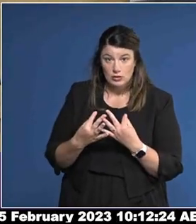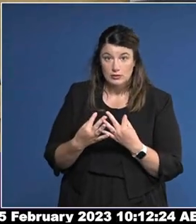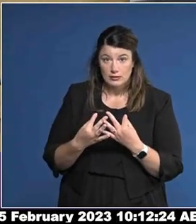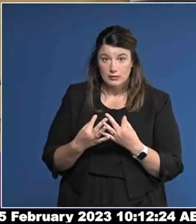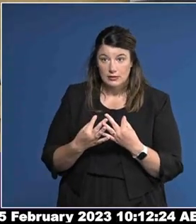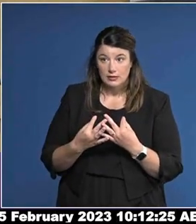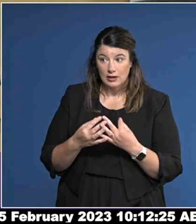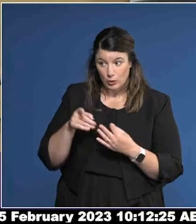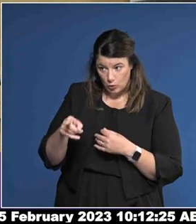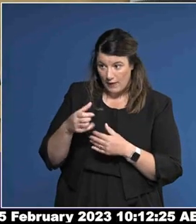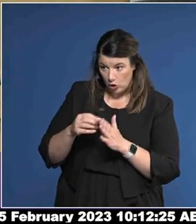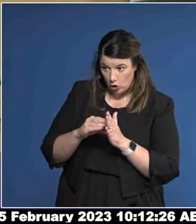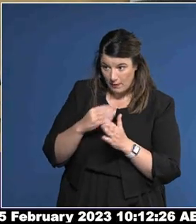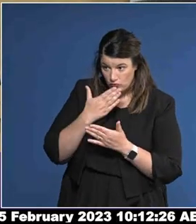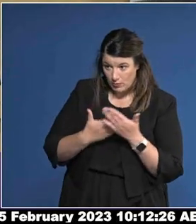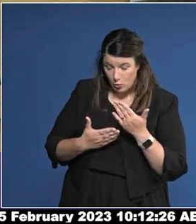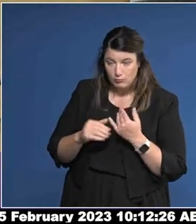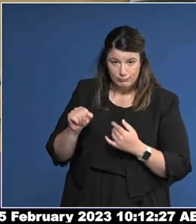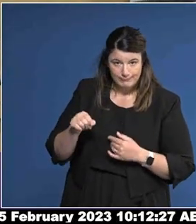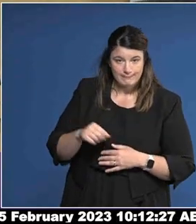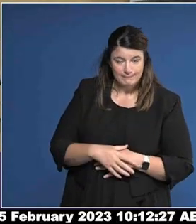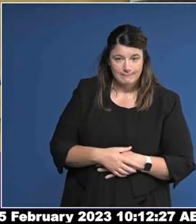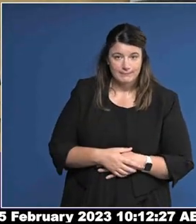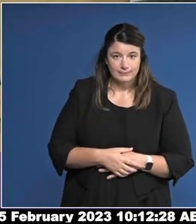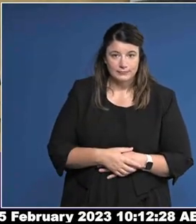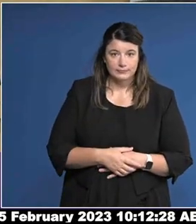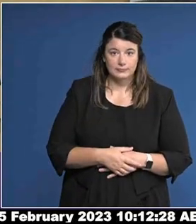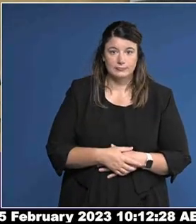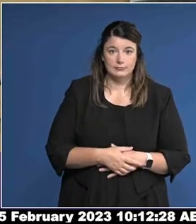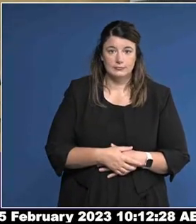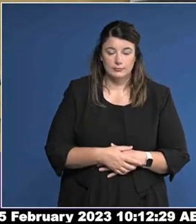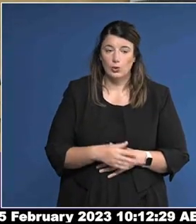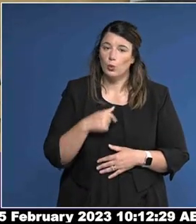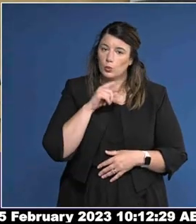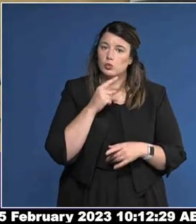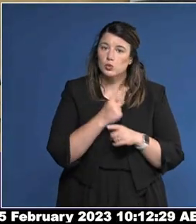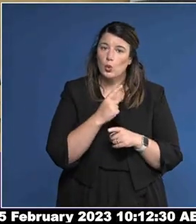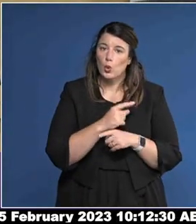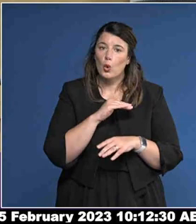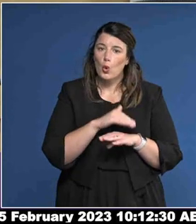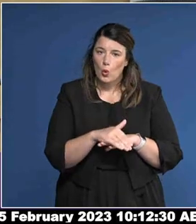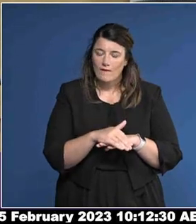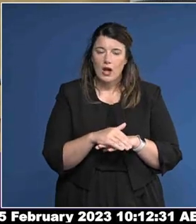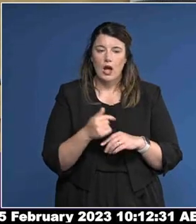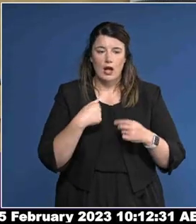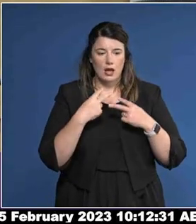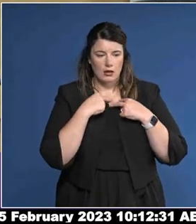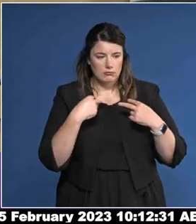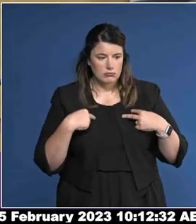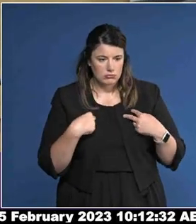report - I will refer to Counsel Assisting's submissions and Afford's response to those